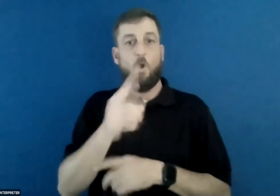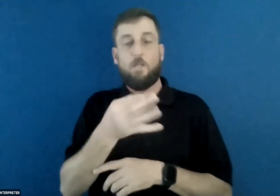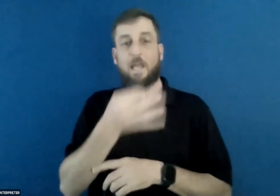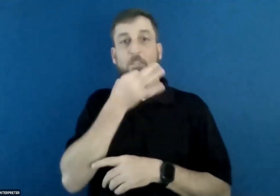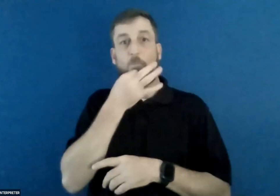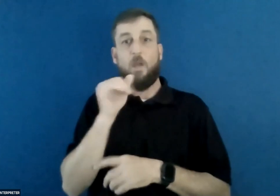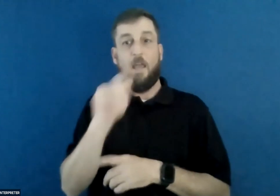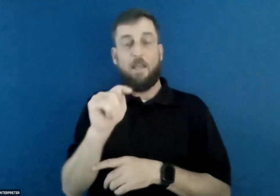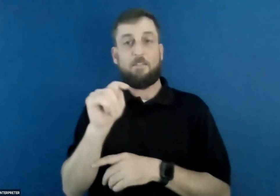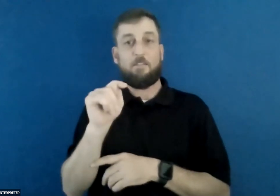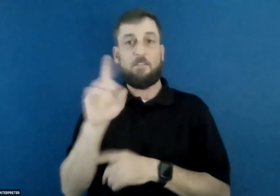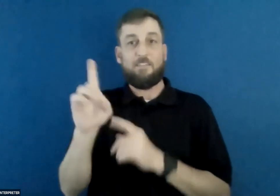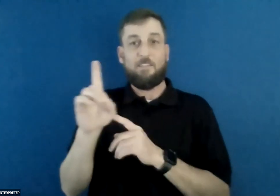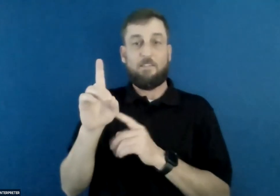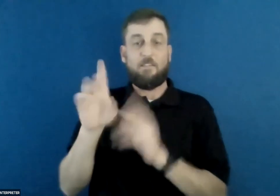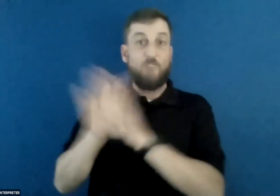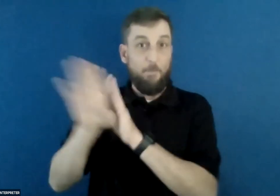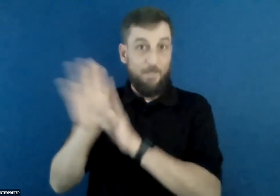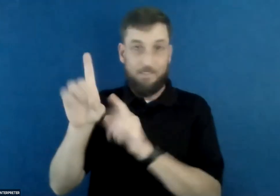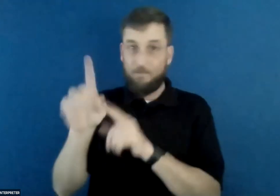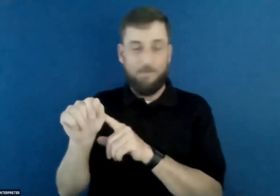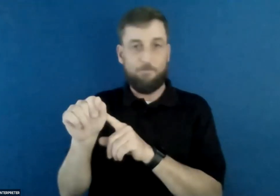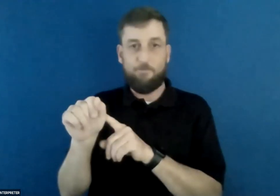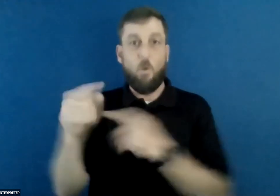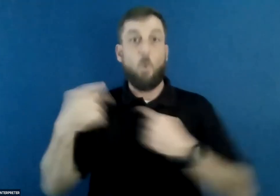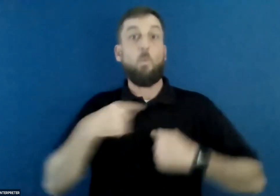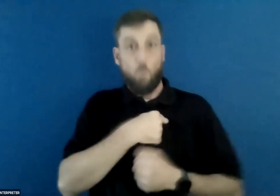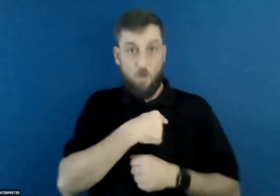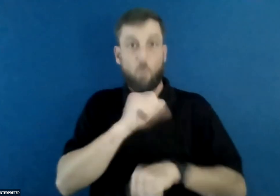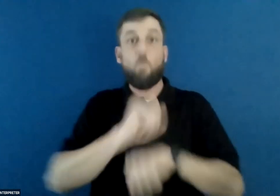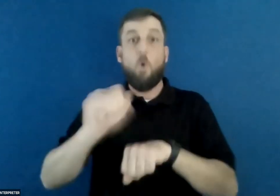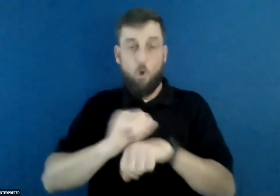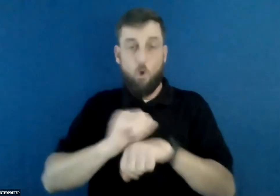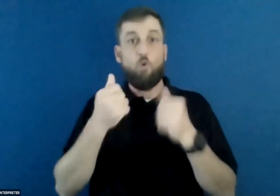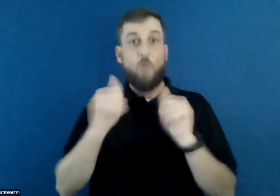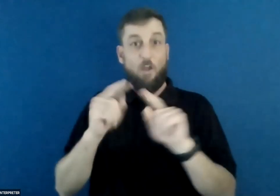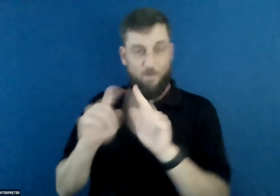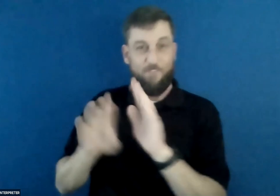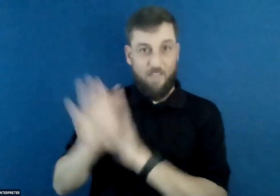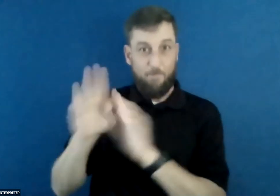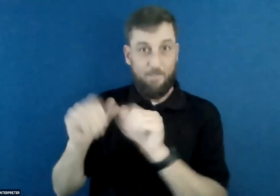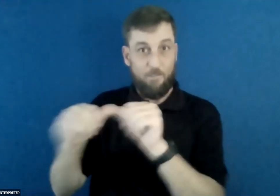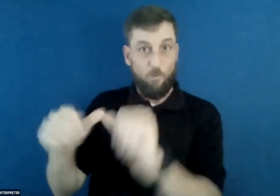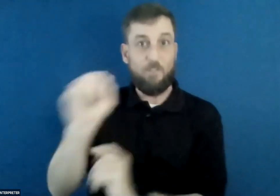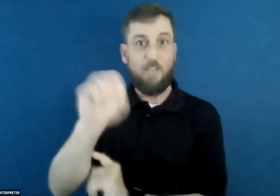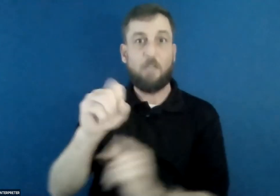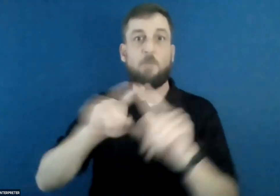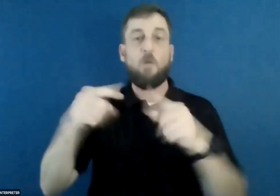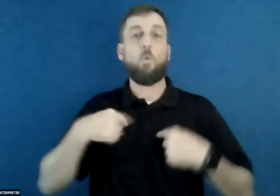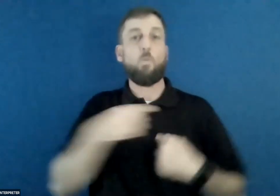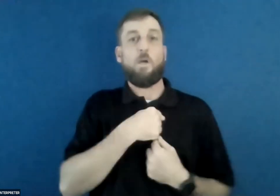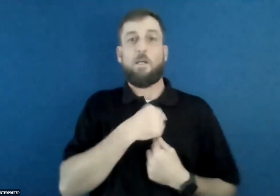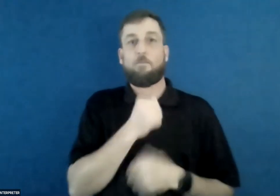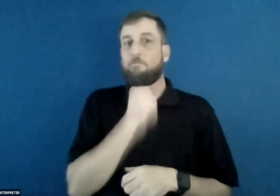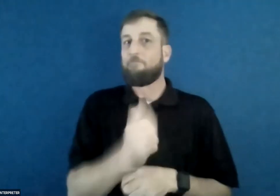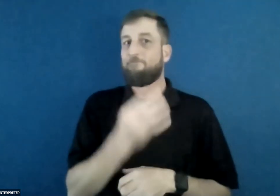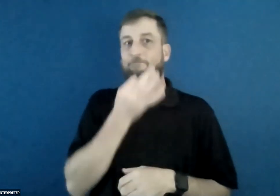And so we do work on making sure that we continue to develop that but I can't say that we are the experts in that area.